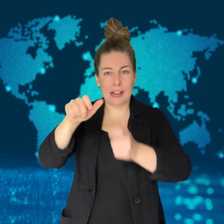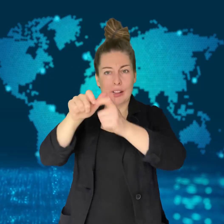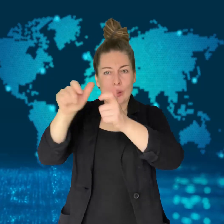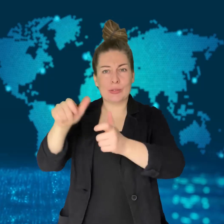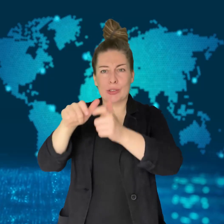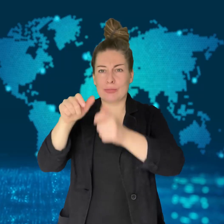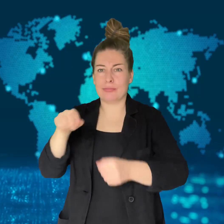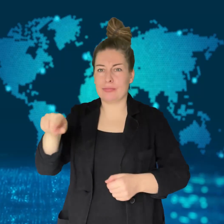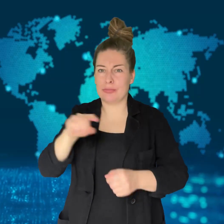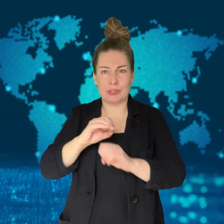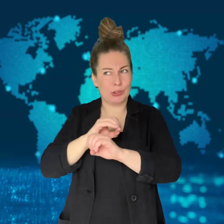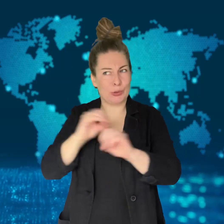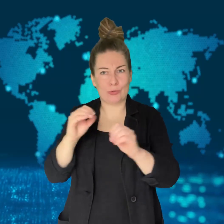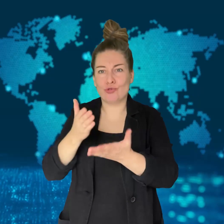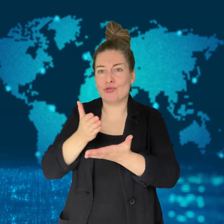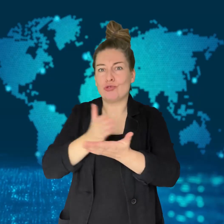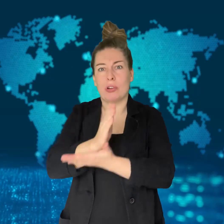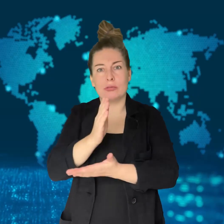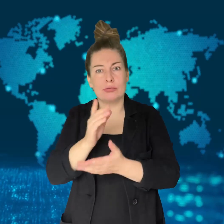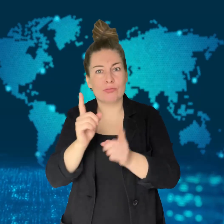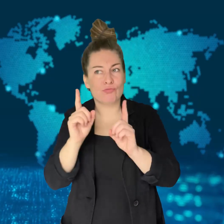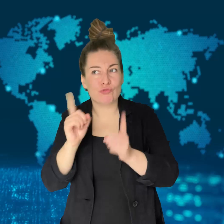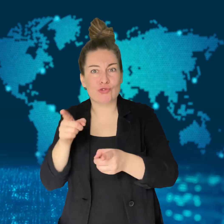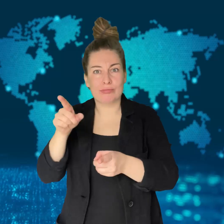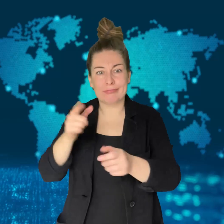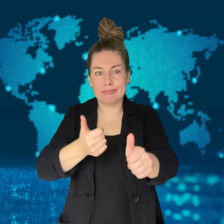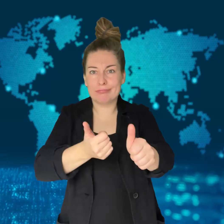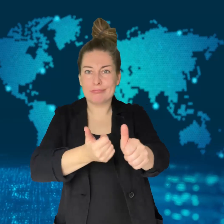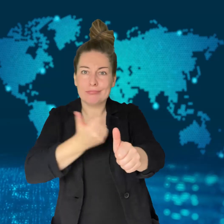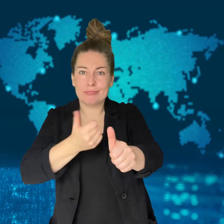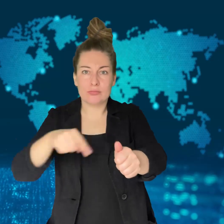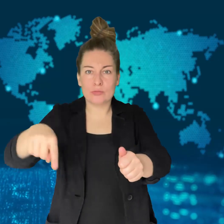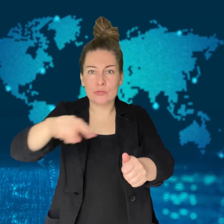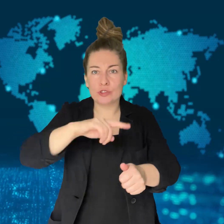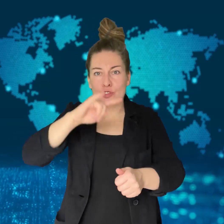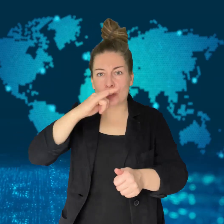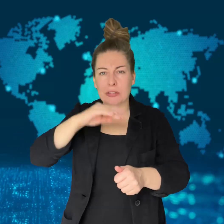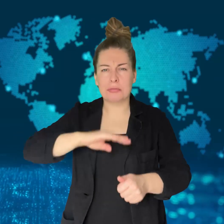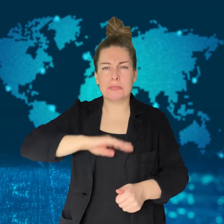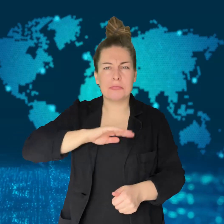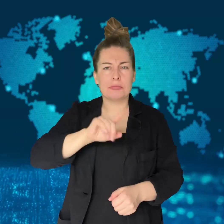a civil society organization called "Enough is Enough" said authorities